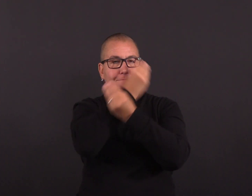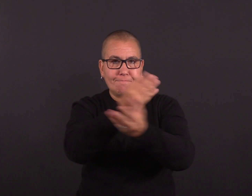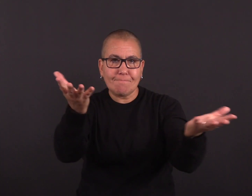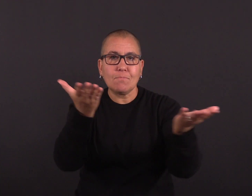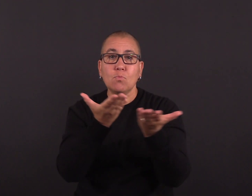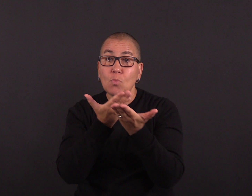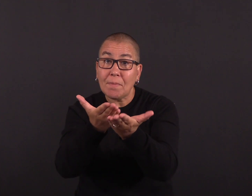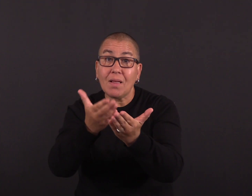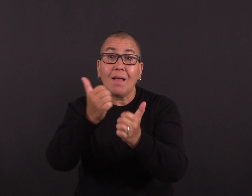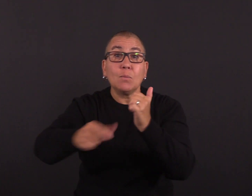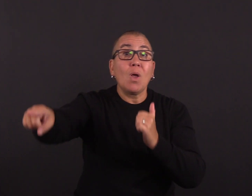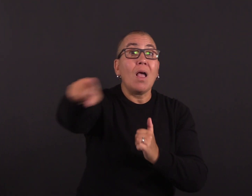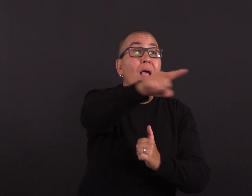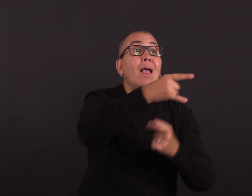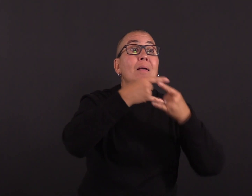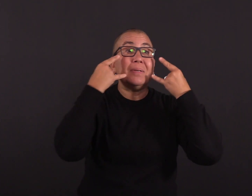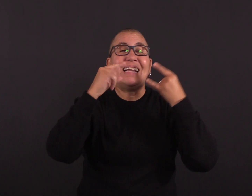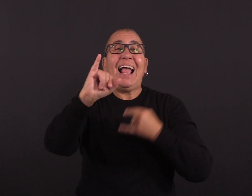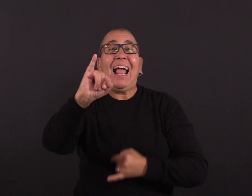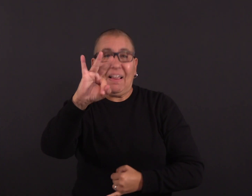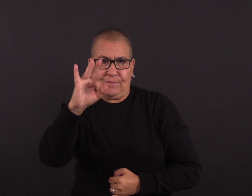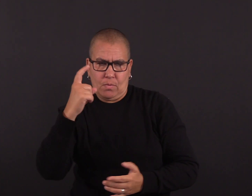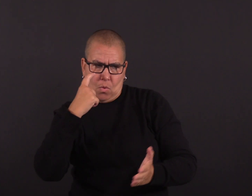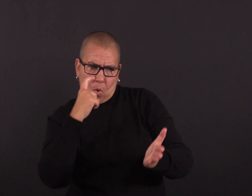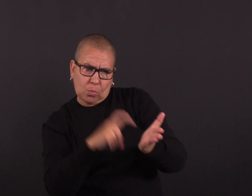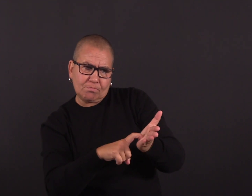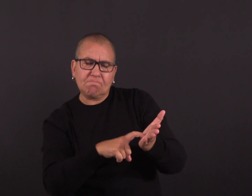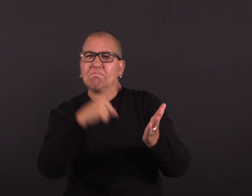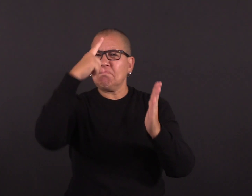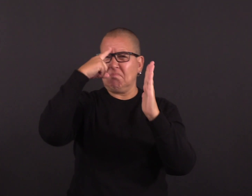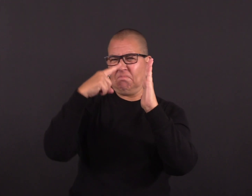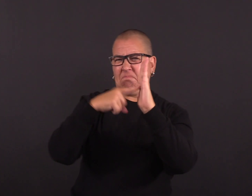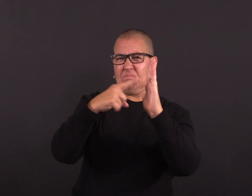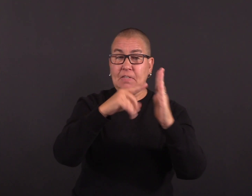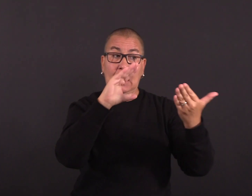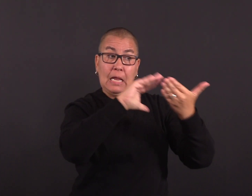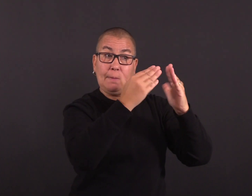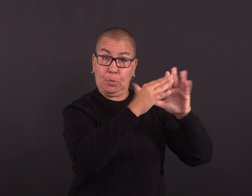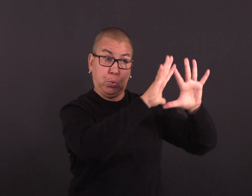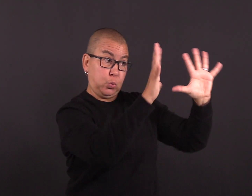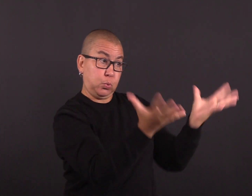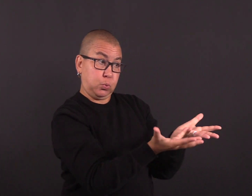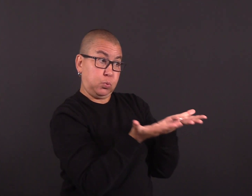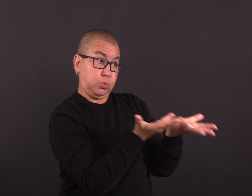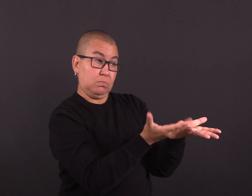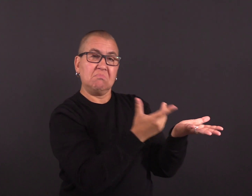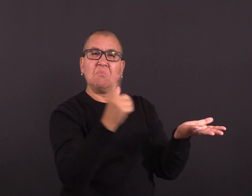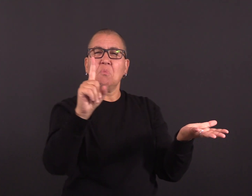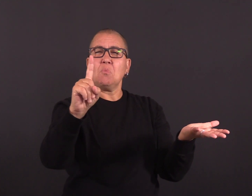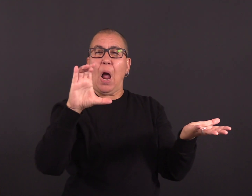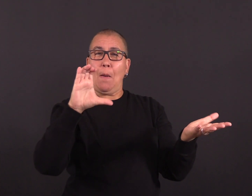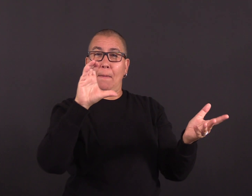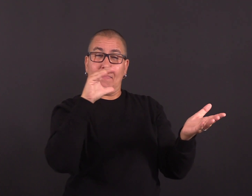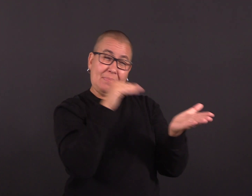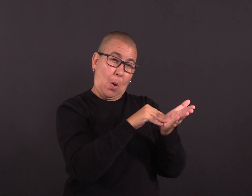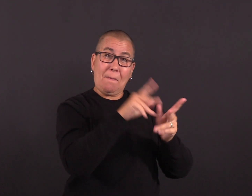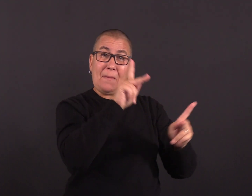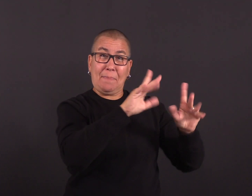that have 20 or more people with Covid per 100,000 in local hospitals and masking for